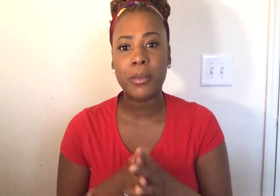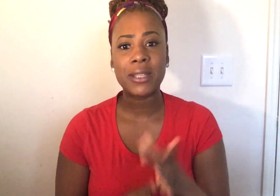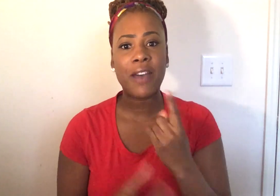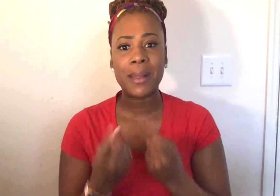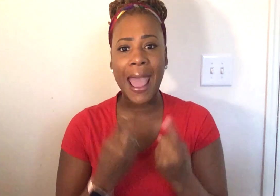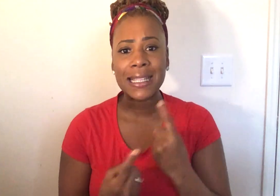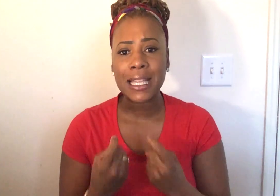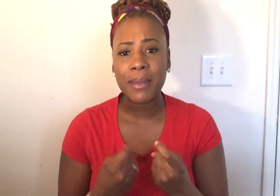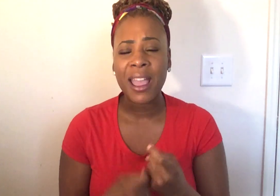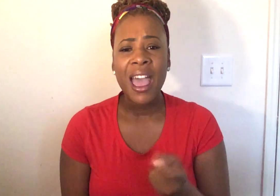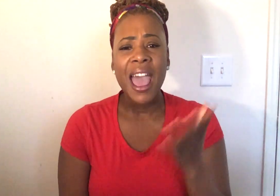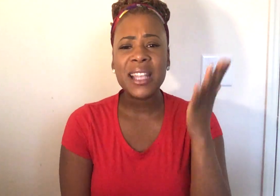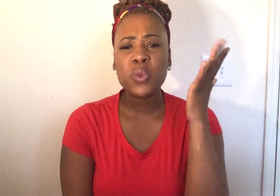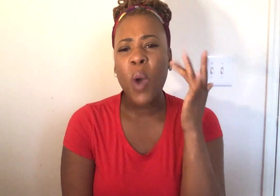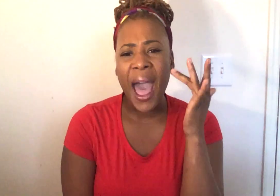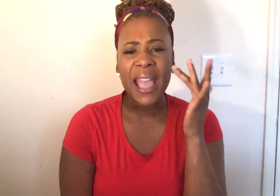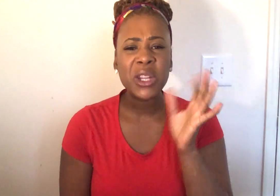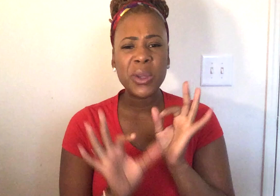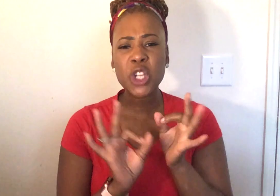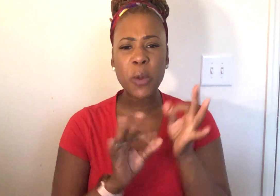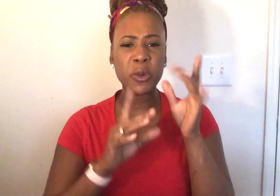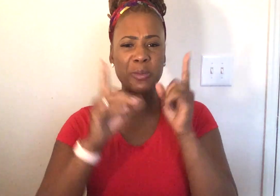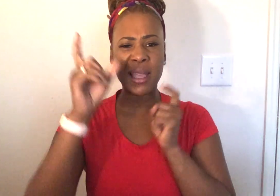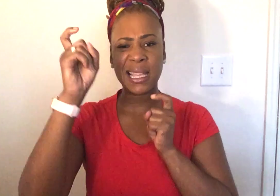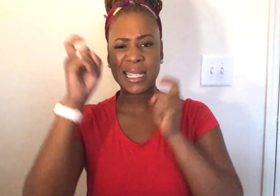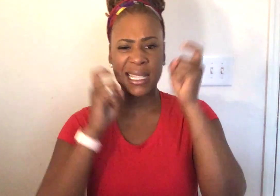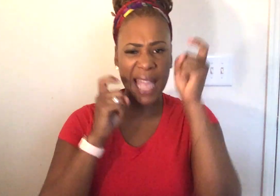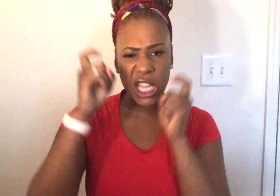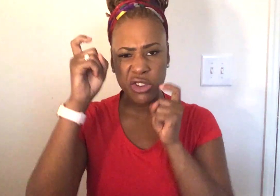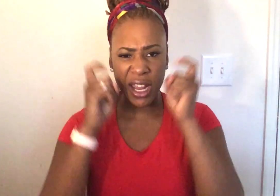have been asking me it's why do interpreters make these exaggerated